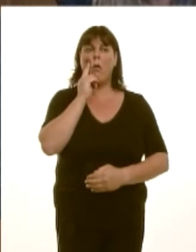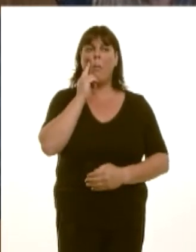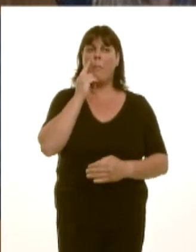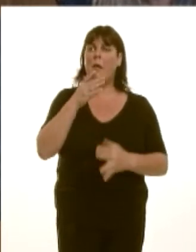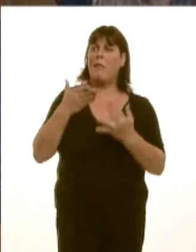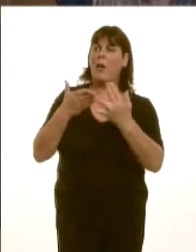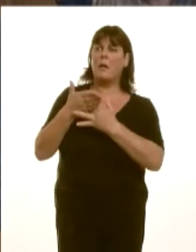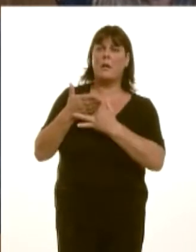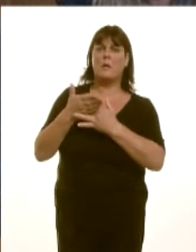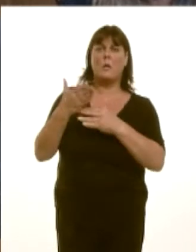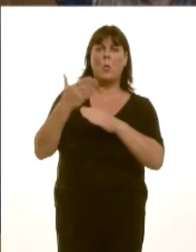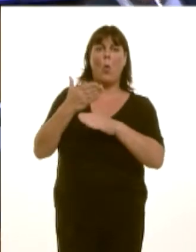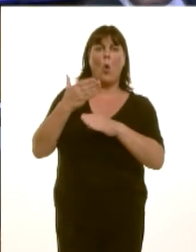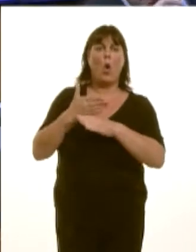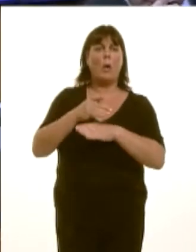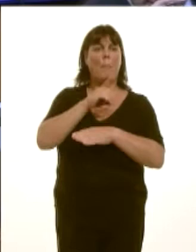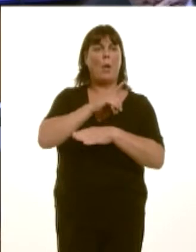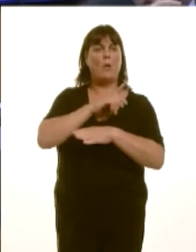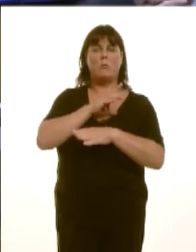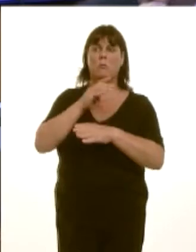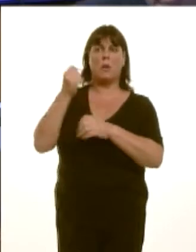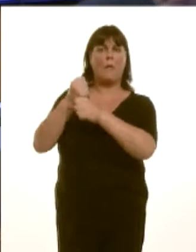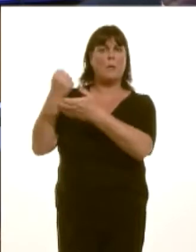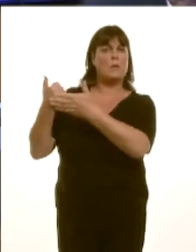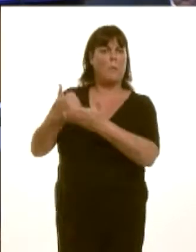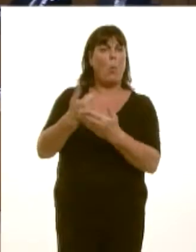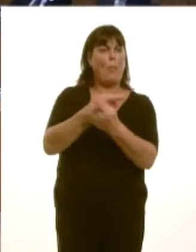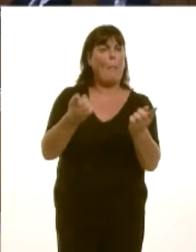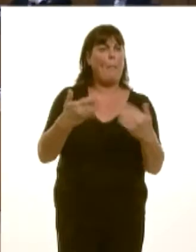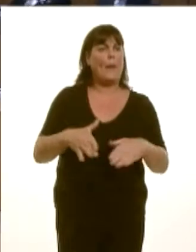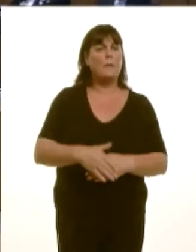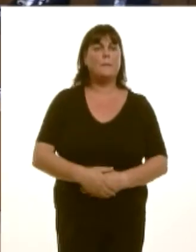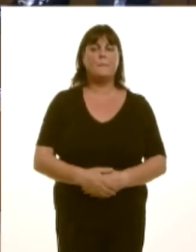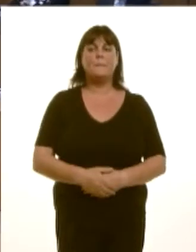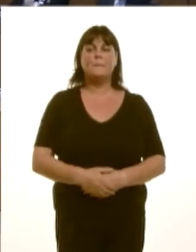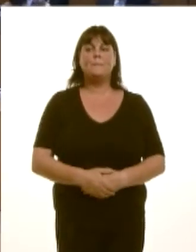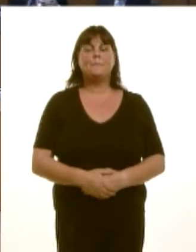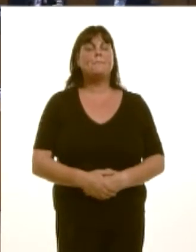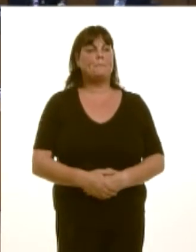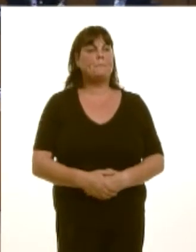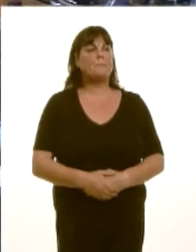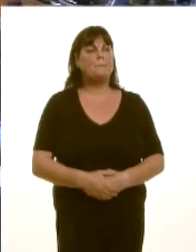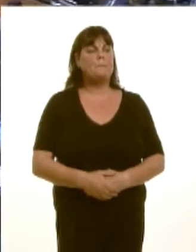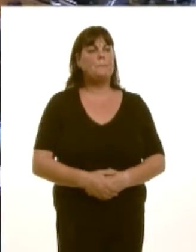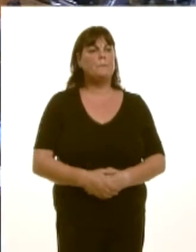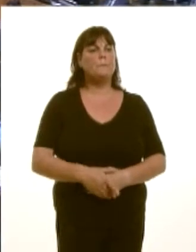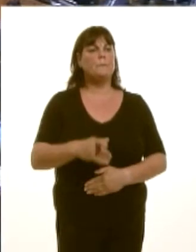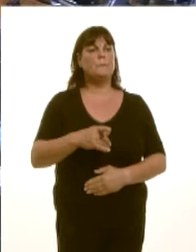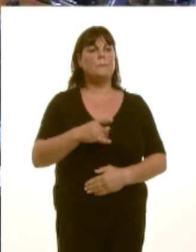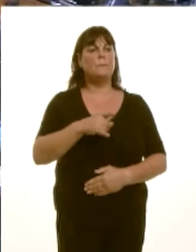provided to them by us as a Government. Llyr Gruffydd: In your response to the Member for Dyffryn Clwyd, you said that everyone